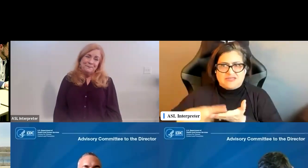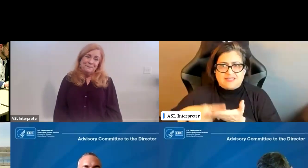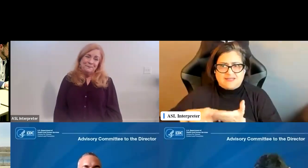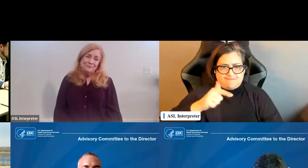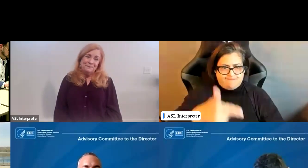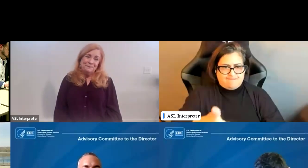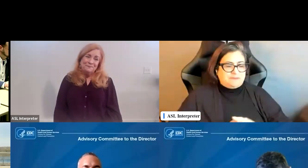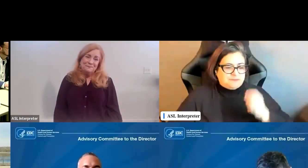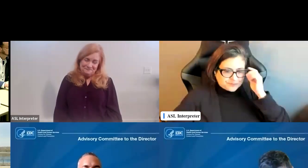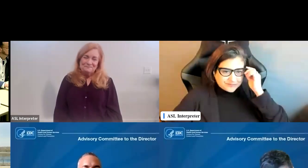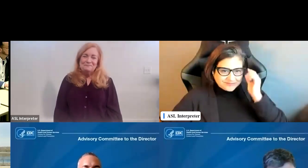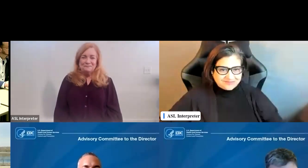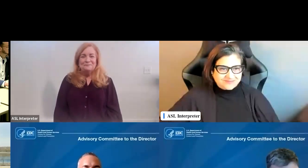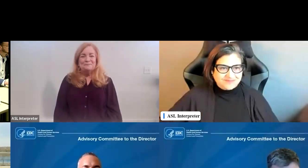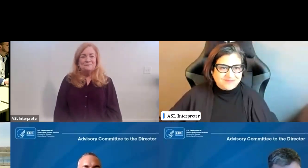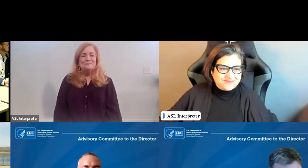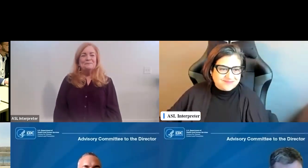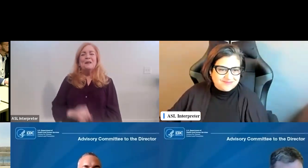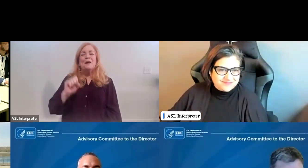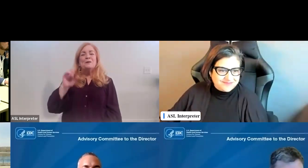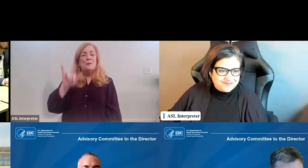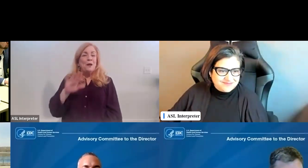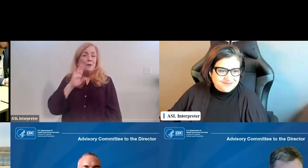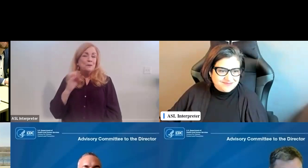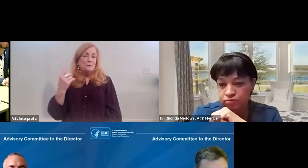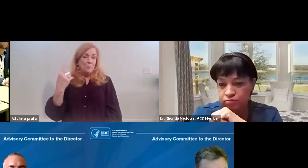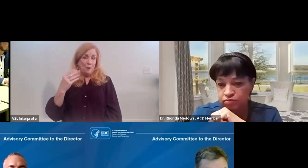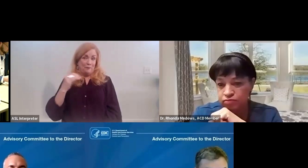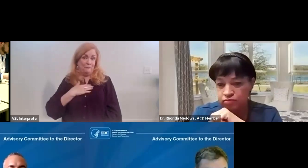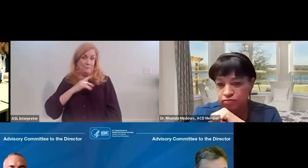So that was going to be one of my questions is how are you thinking about working